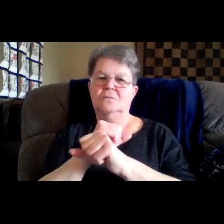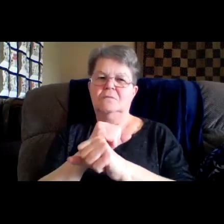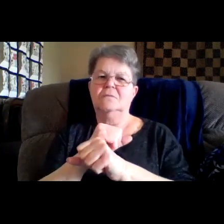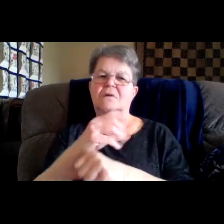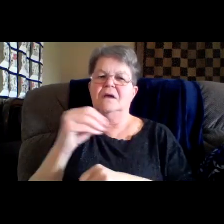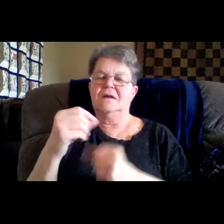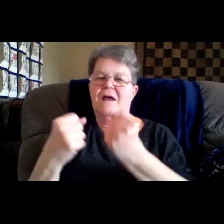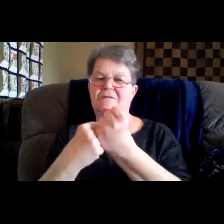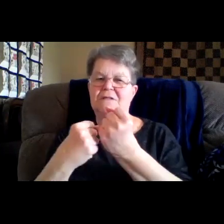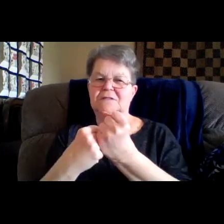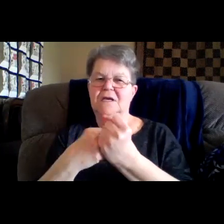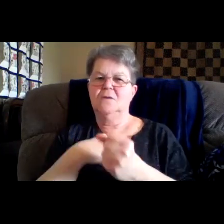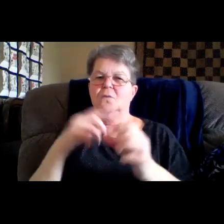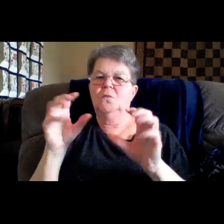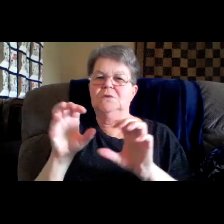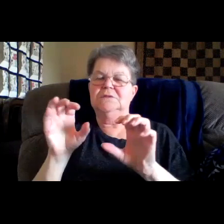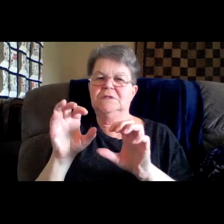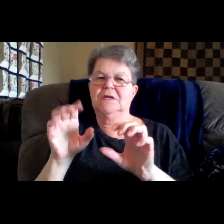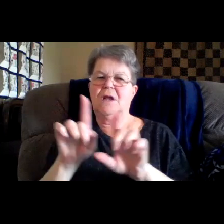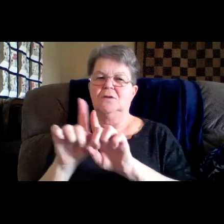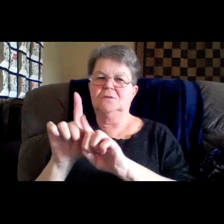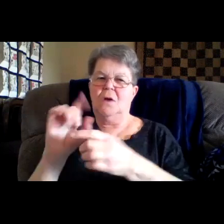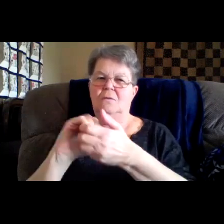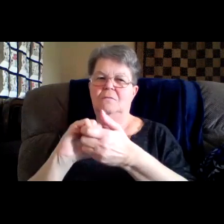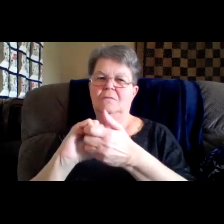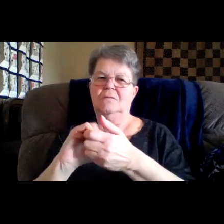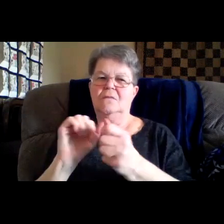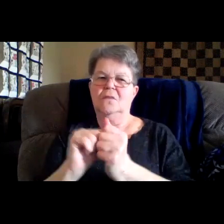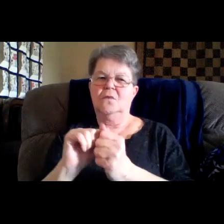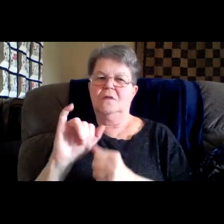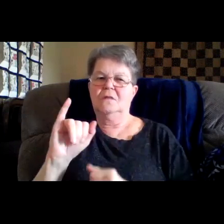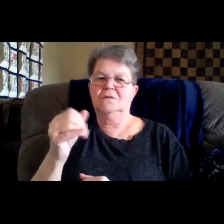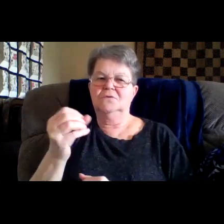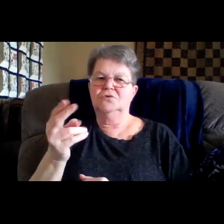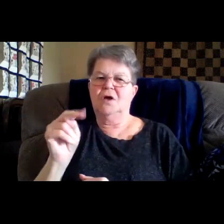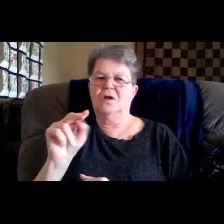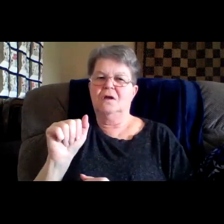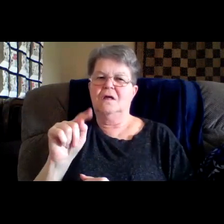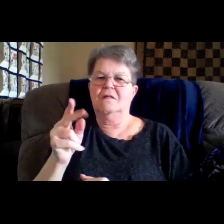and we did also partner with Jonathan Martinez who was with the National Resource Center